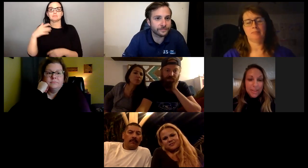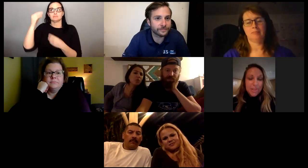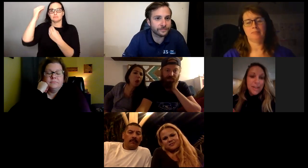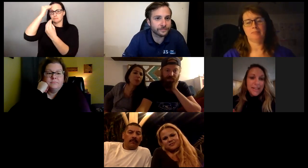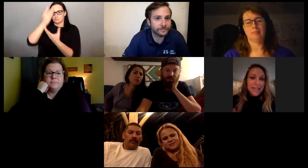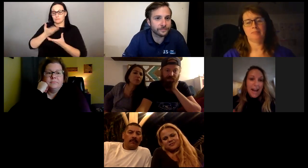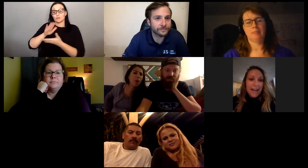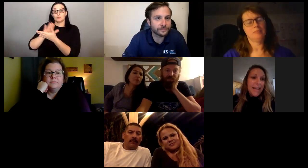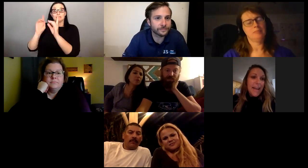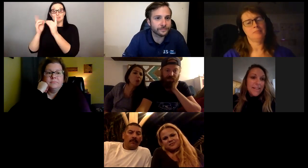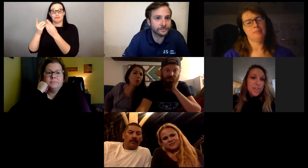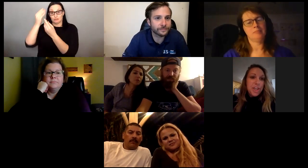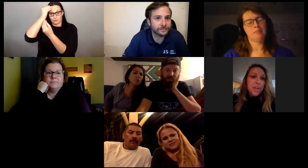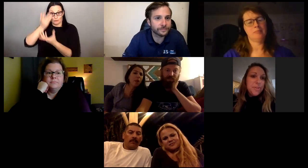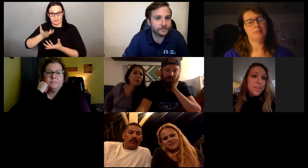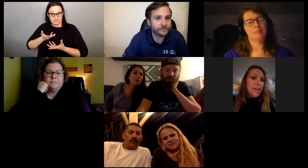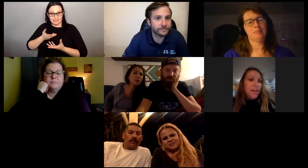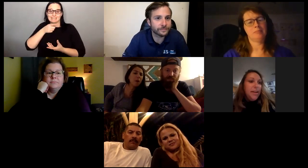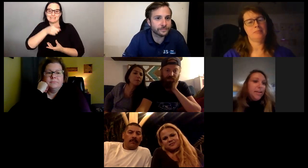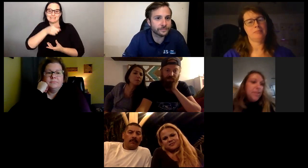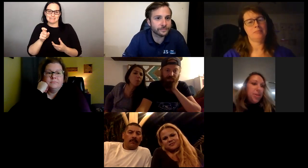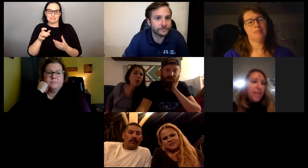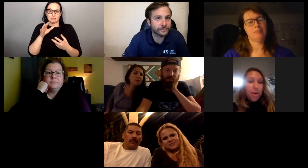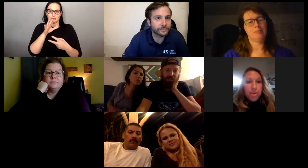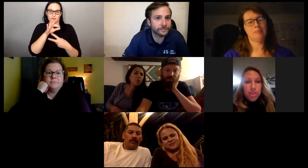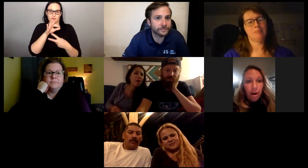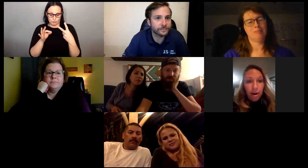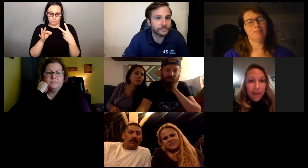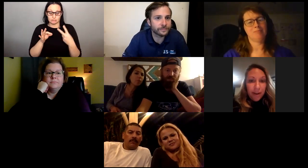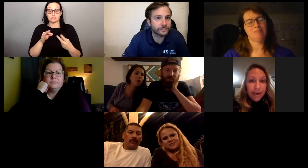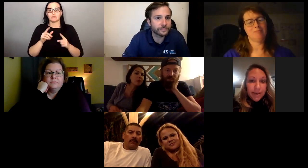district that he has to choose to either go to a hard